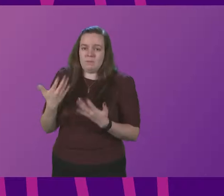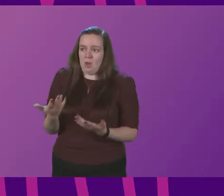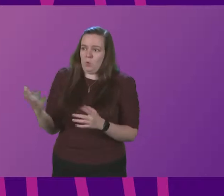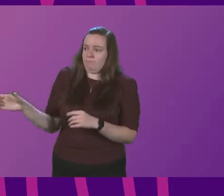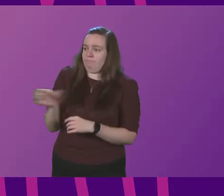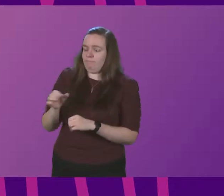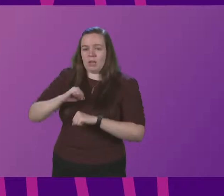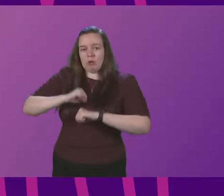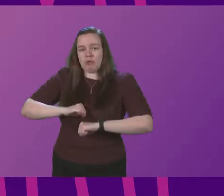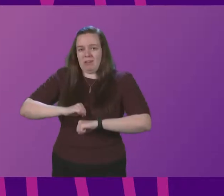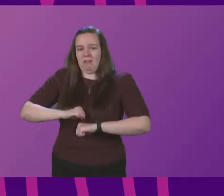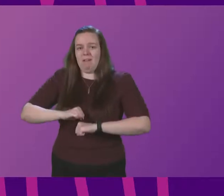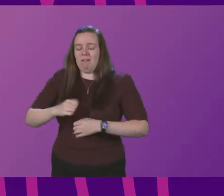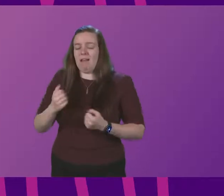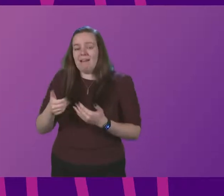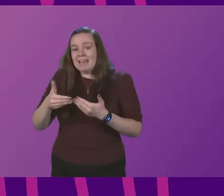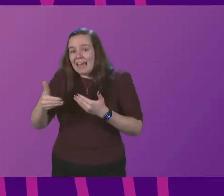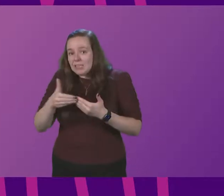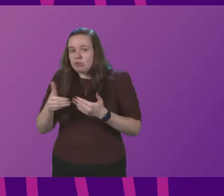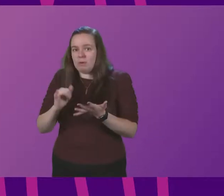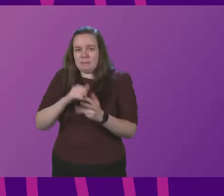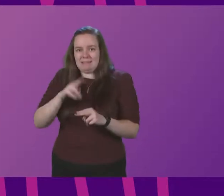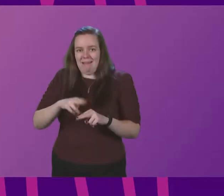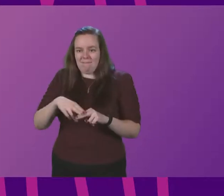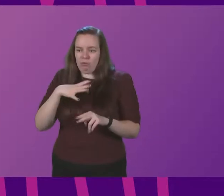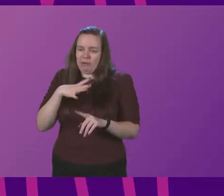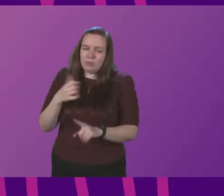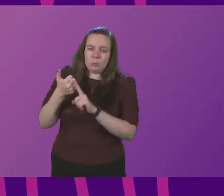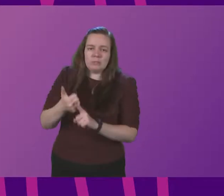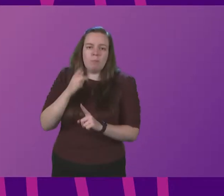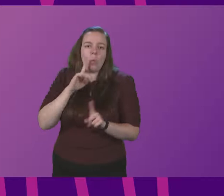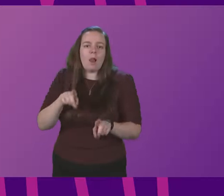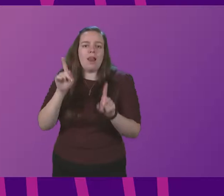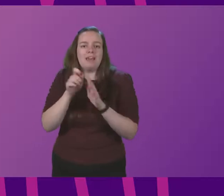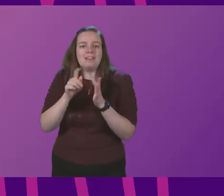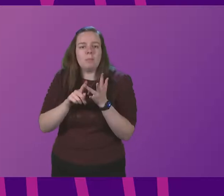of reference. Interim staff are in place to support Lady Poole and she will be able